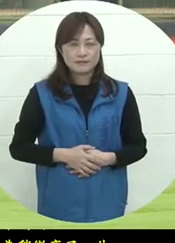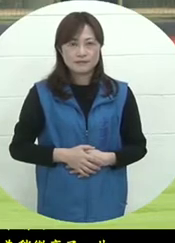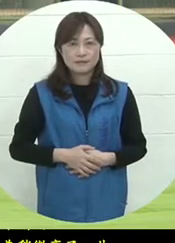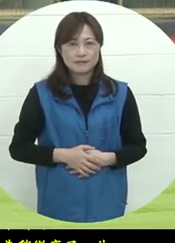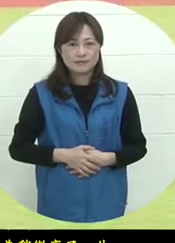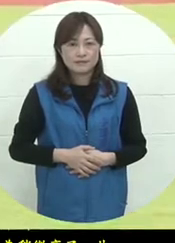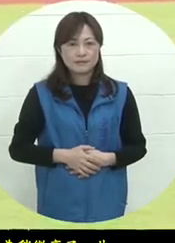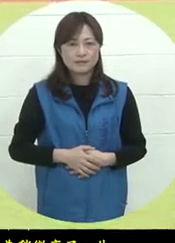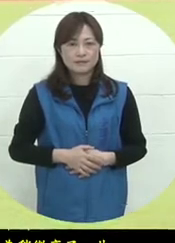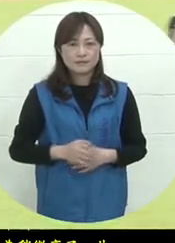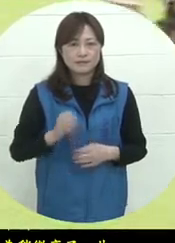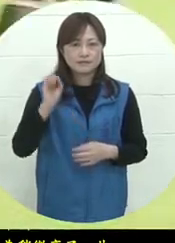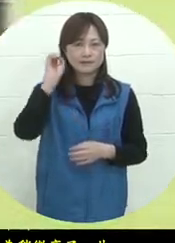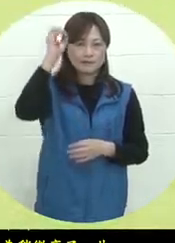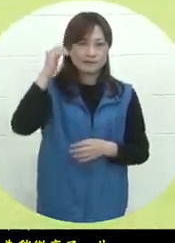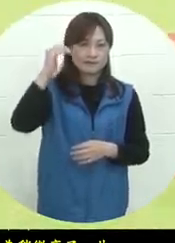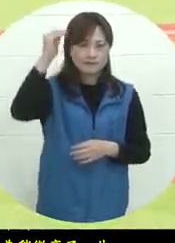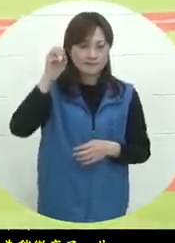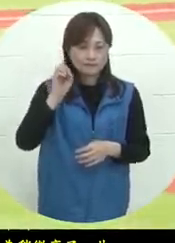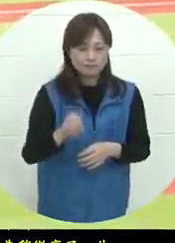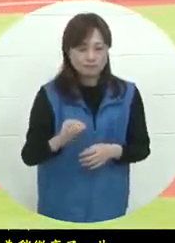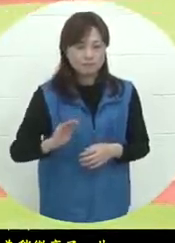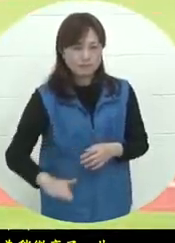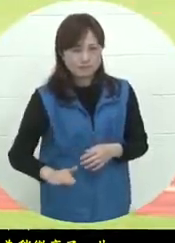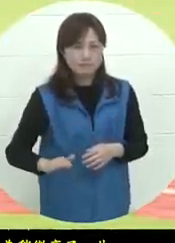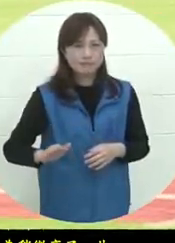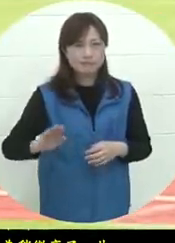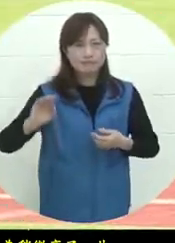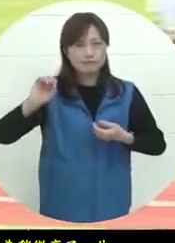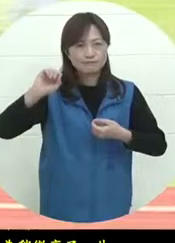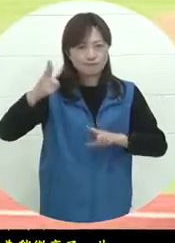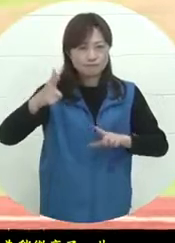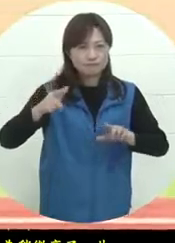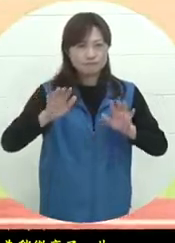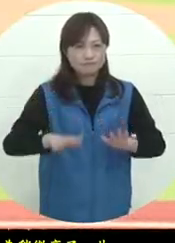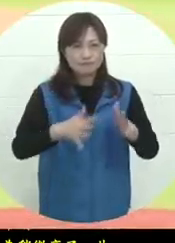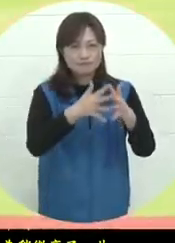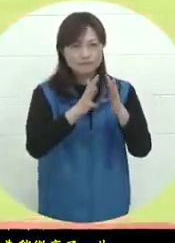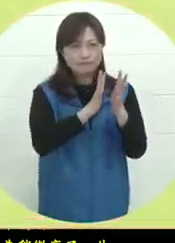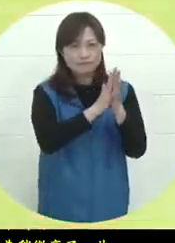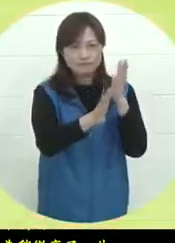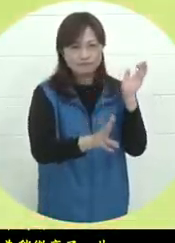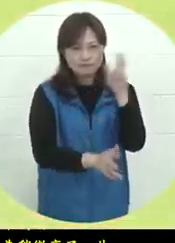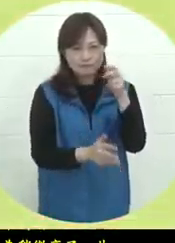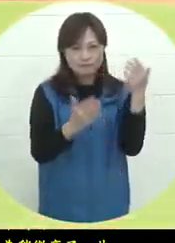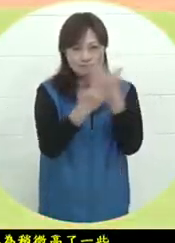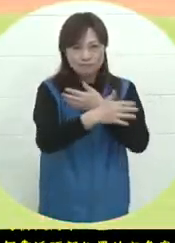, a high ball, a low ball, such a gap. In this inning, the American team made the decision to replace the pitcher.